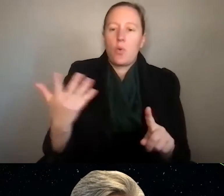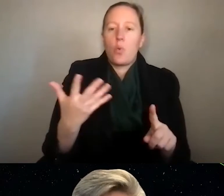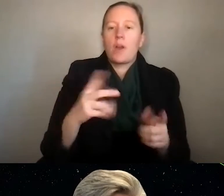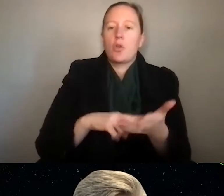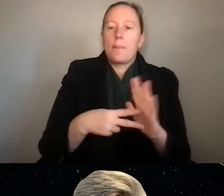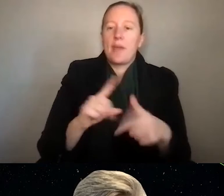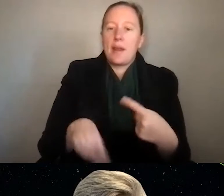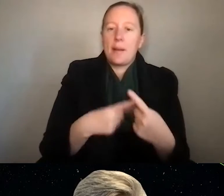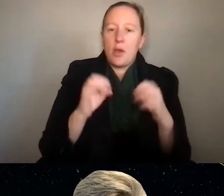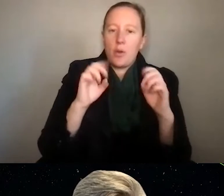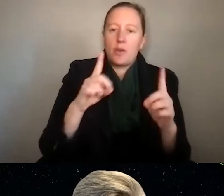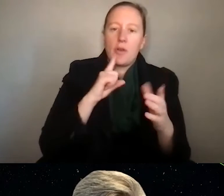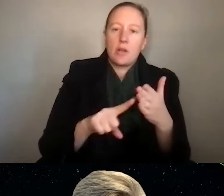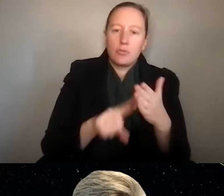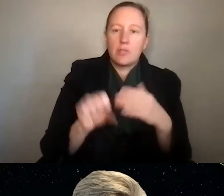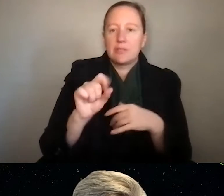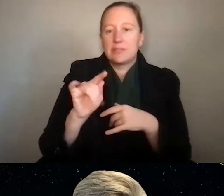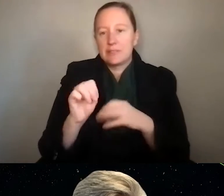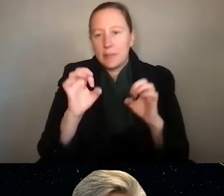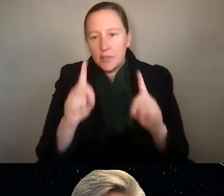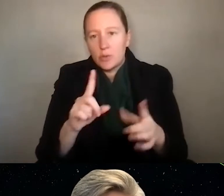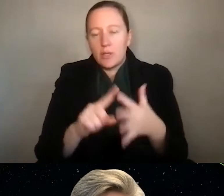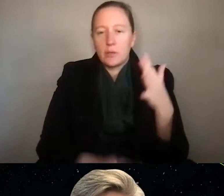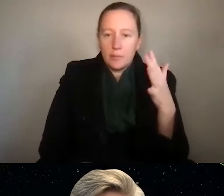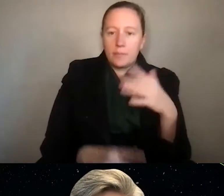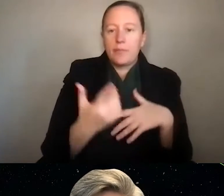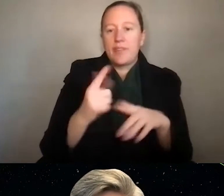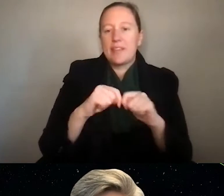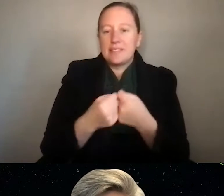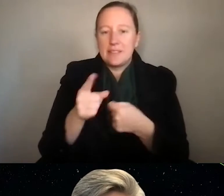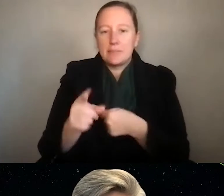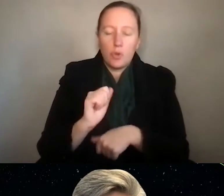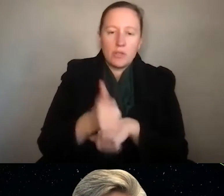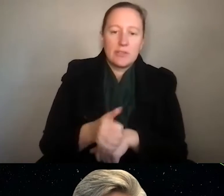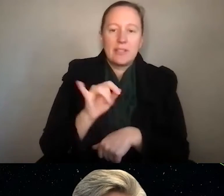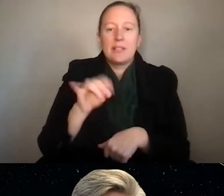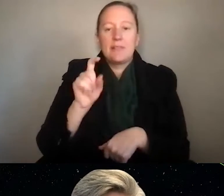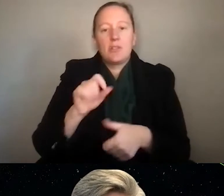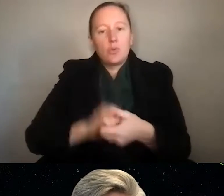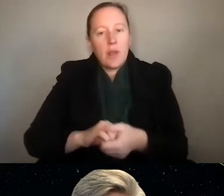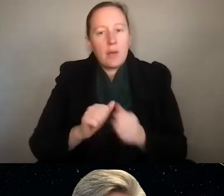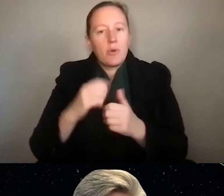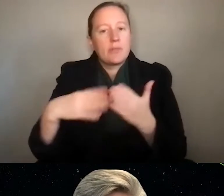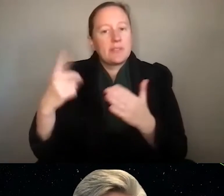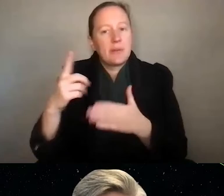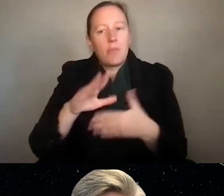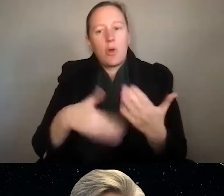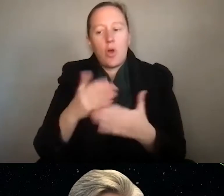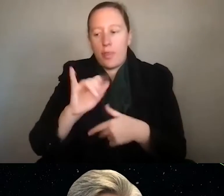system education, the team that you're putting together, if you need to collaborate with someone, all questions that probably is